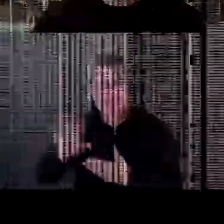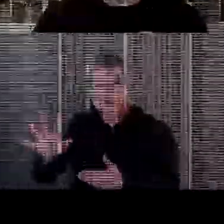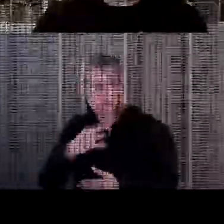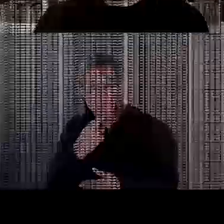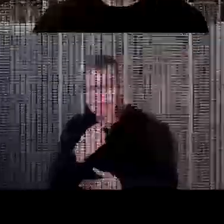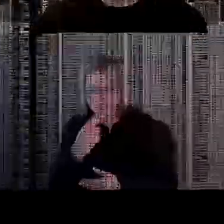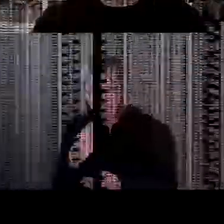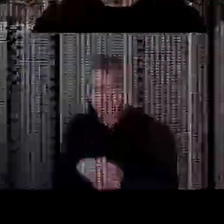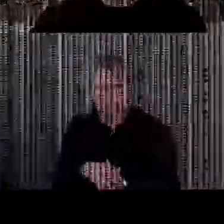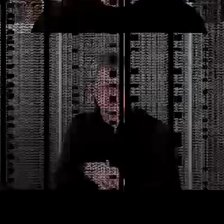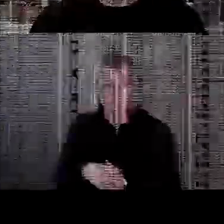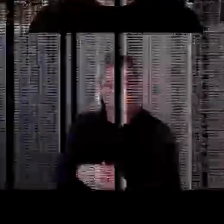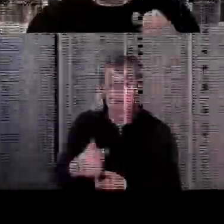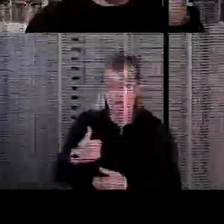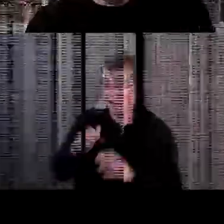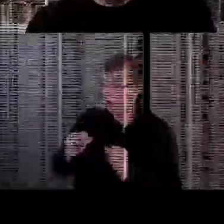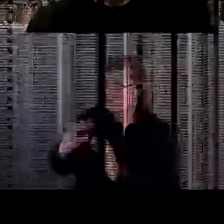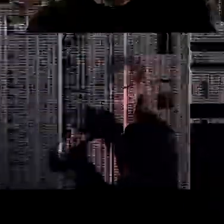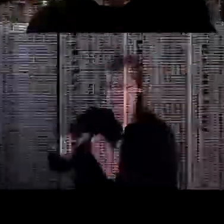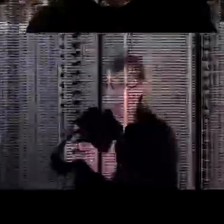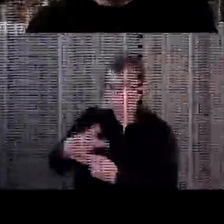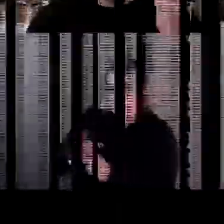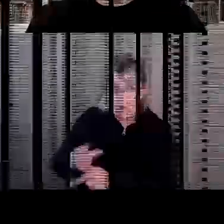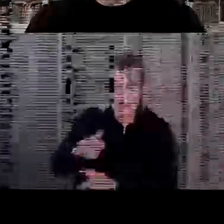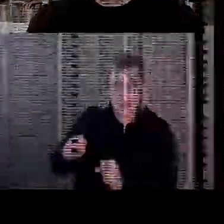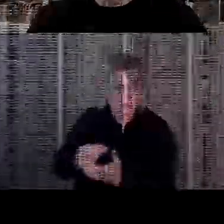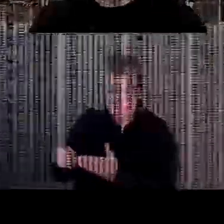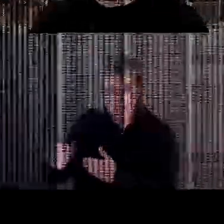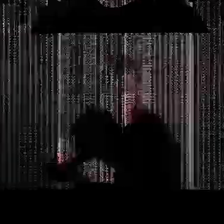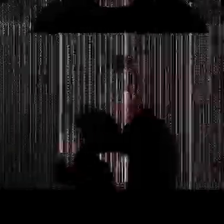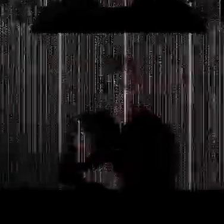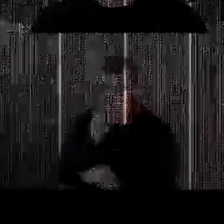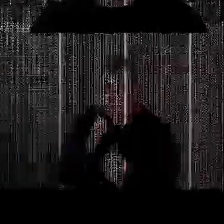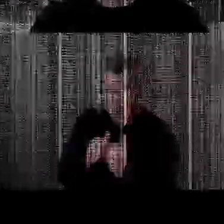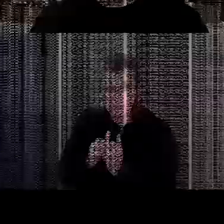I could read all of the products. There was nothing wrong with the way that the page